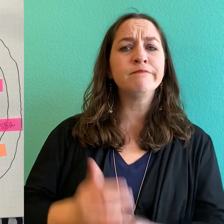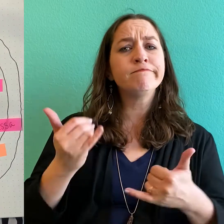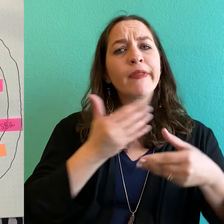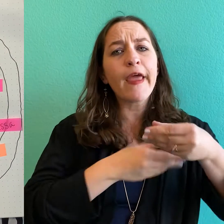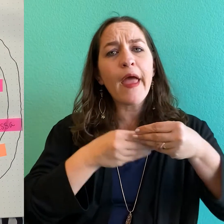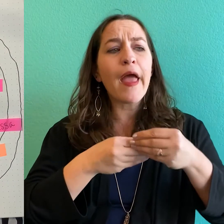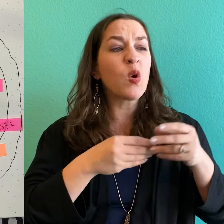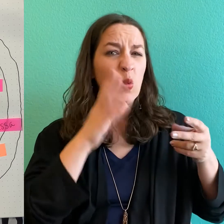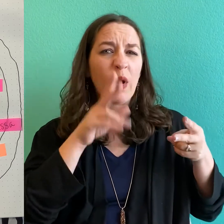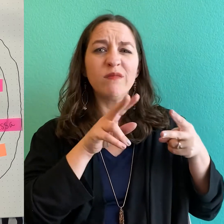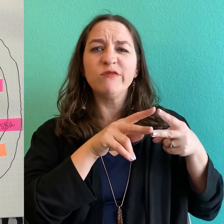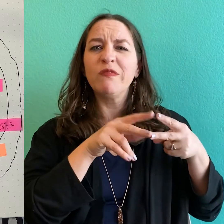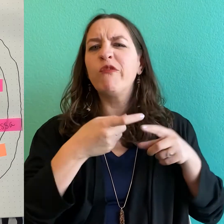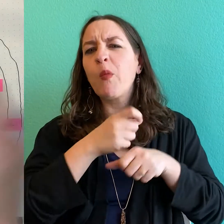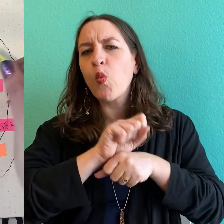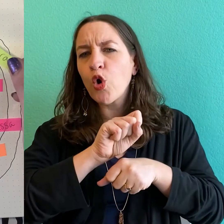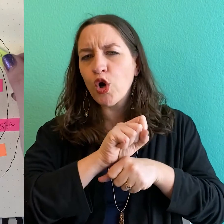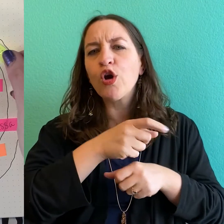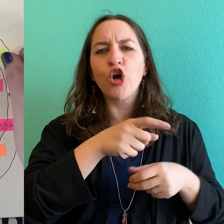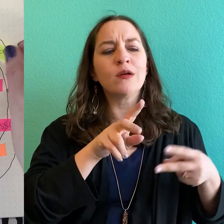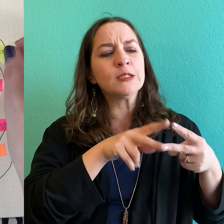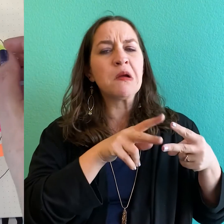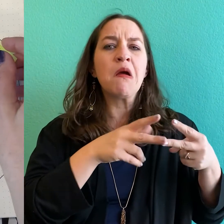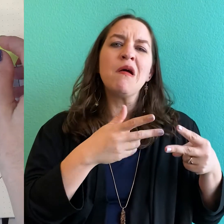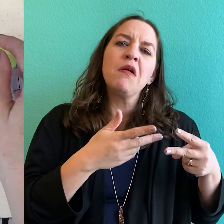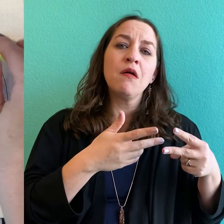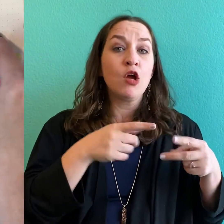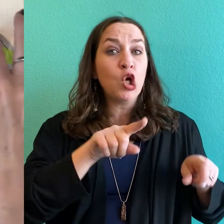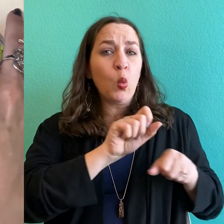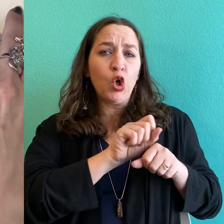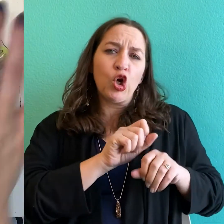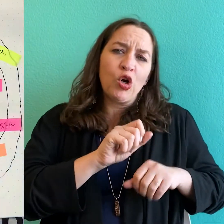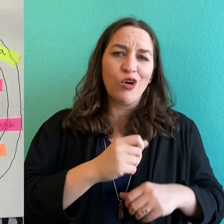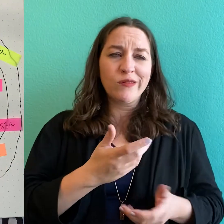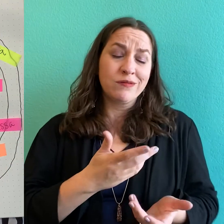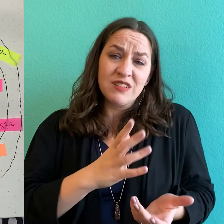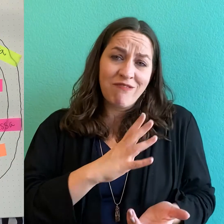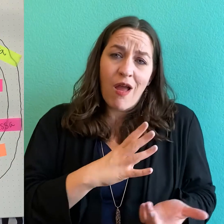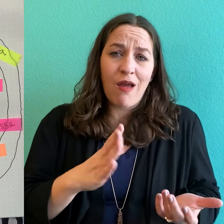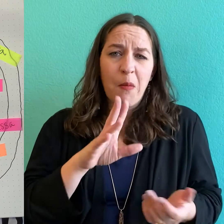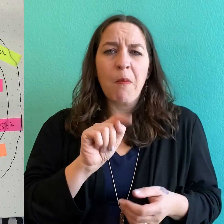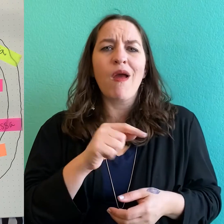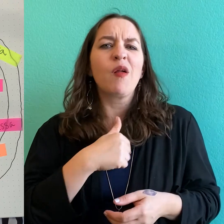acquaintances, maybe these two yellow work acquaintances are fine at work, but maybe like I don't really wanna hang out